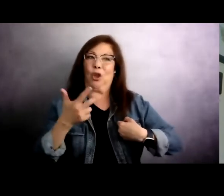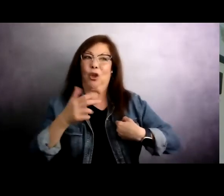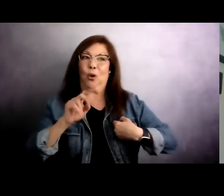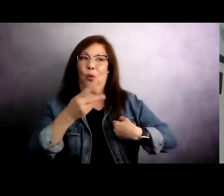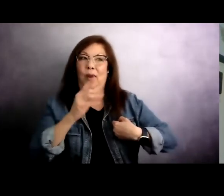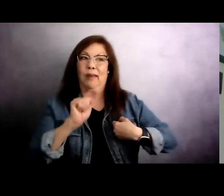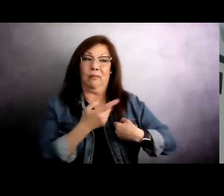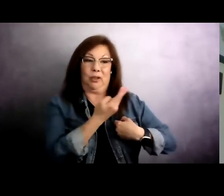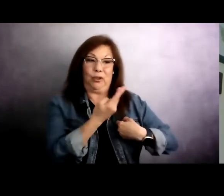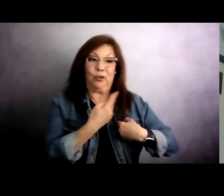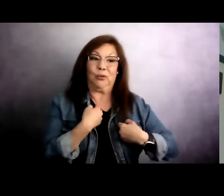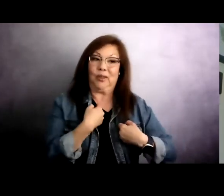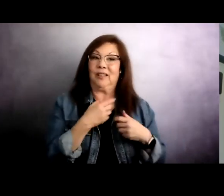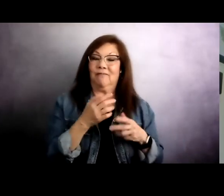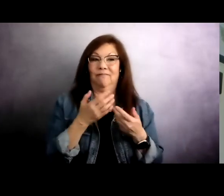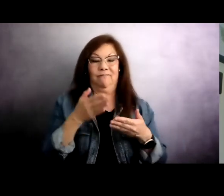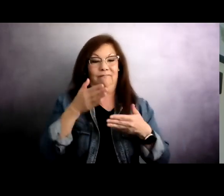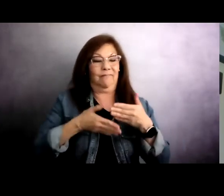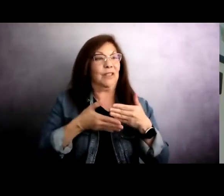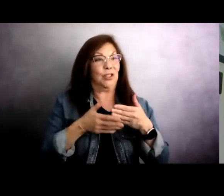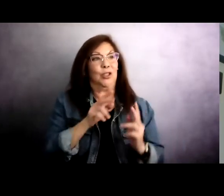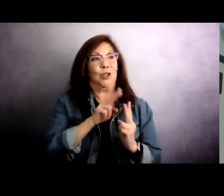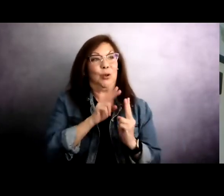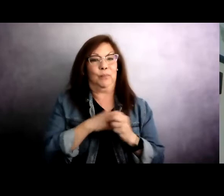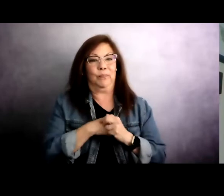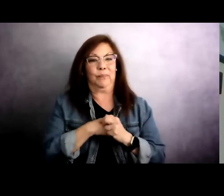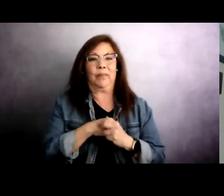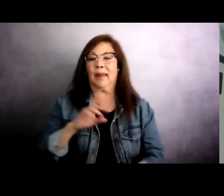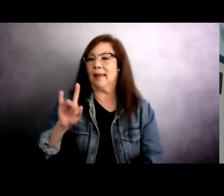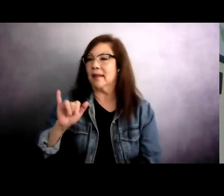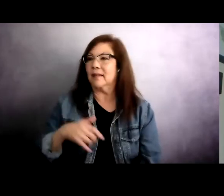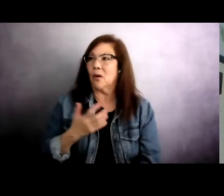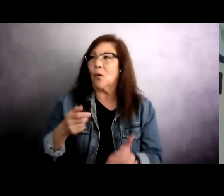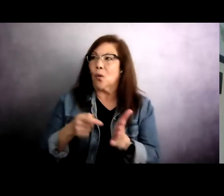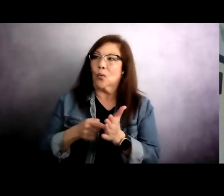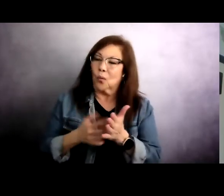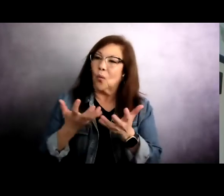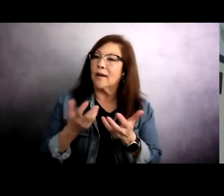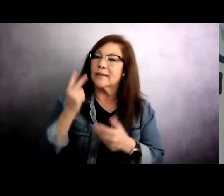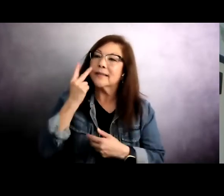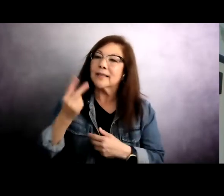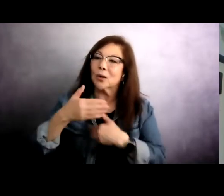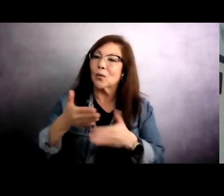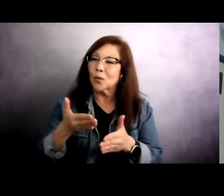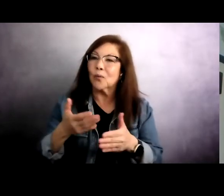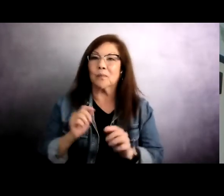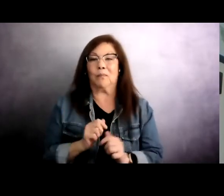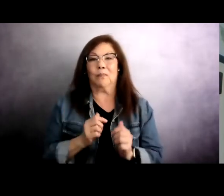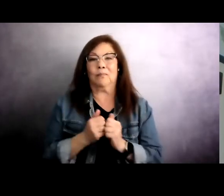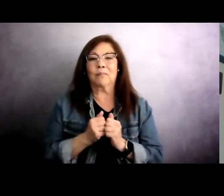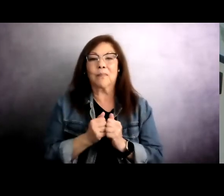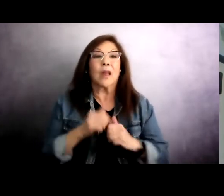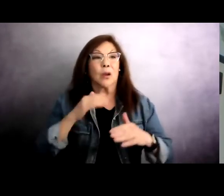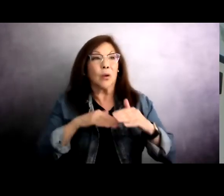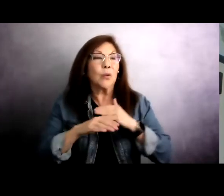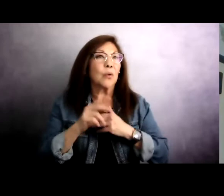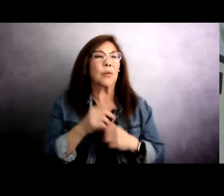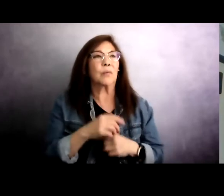Daisy insist on seeing Gatsby's room before he went further field, and every room with